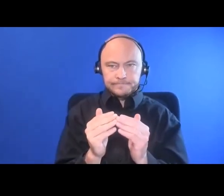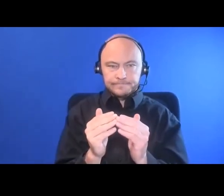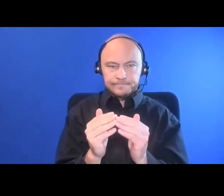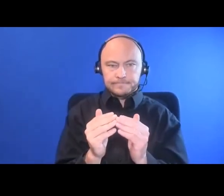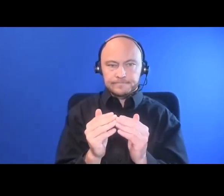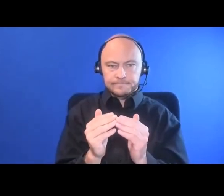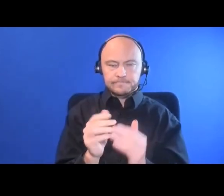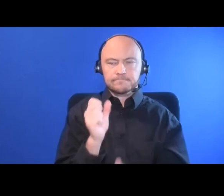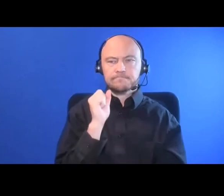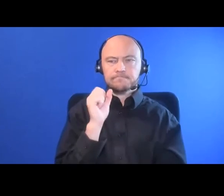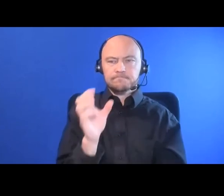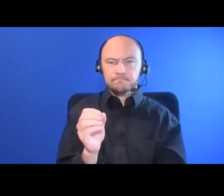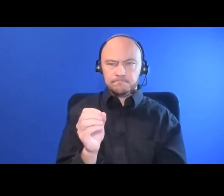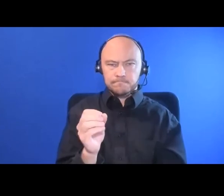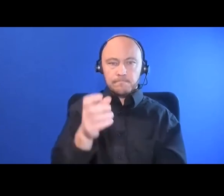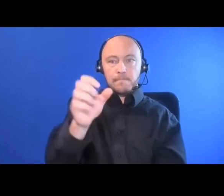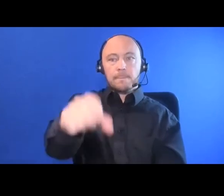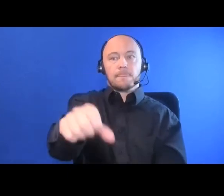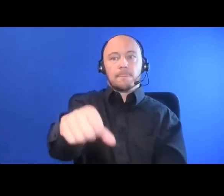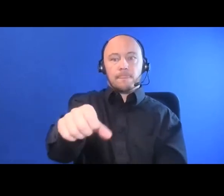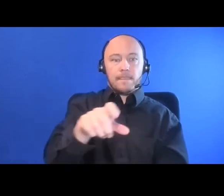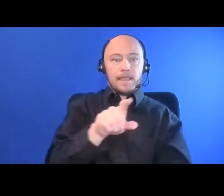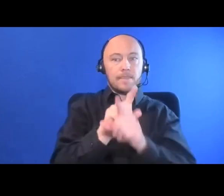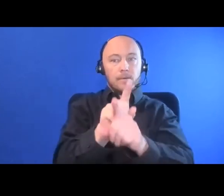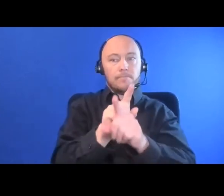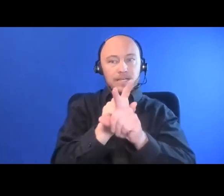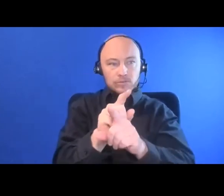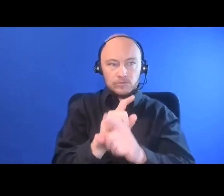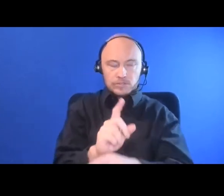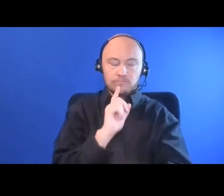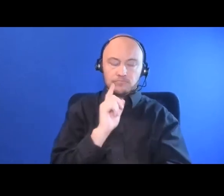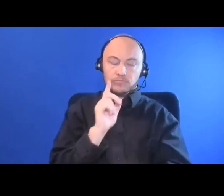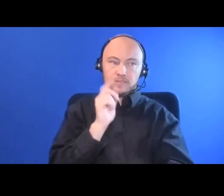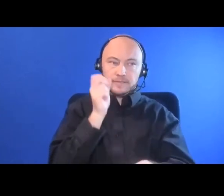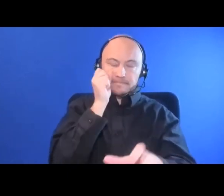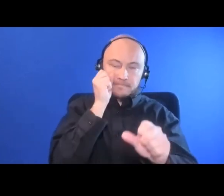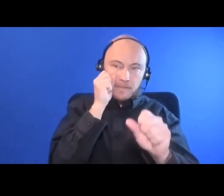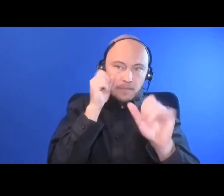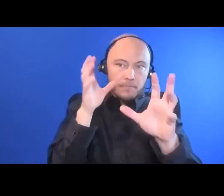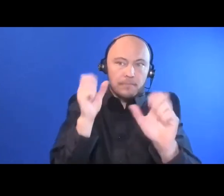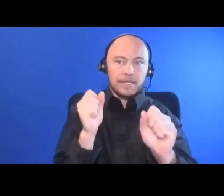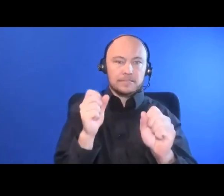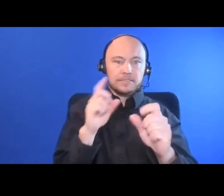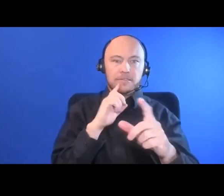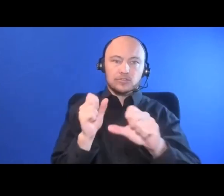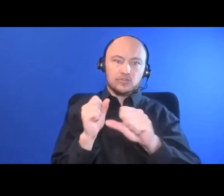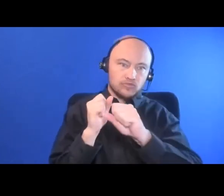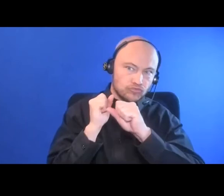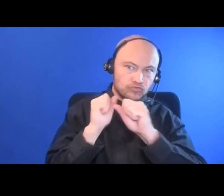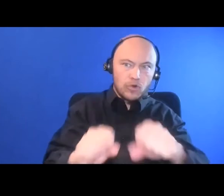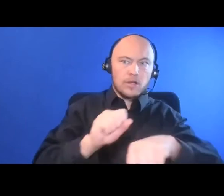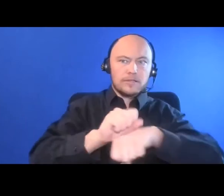So, yes, the mentorship has been amazing and I strongly advise people to go,